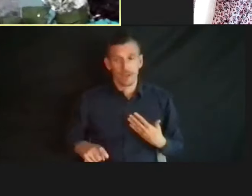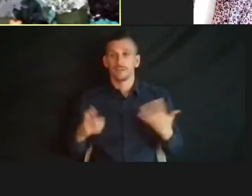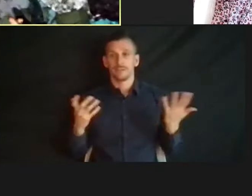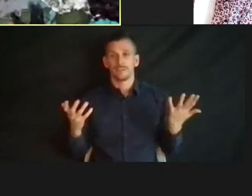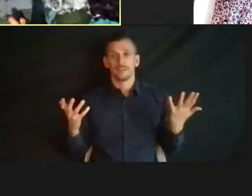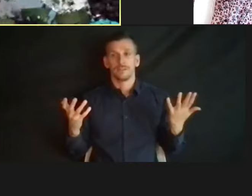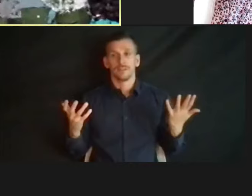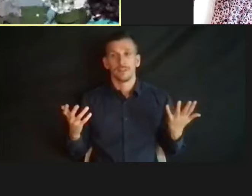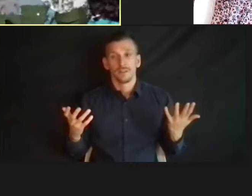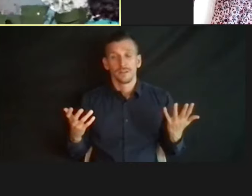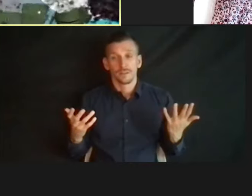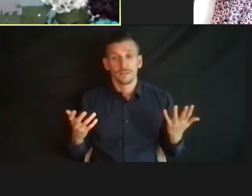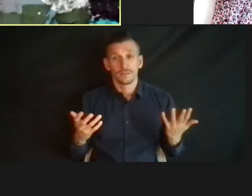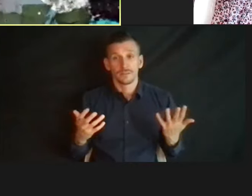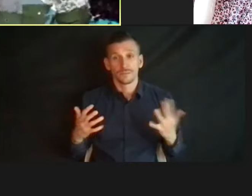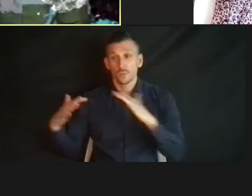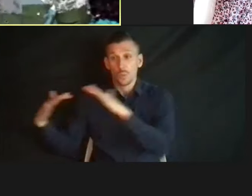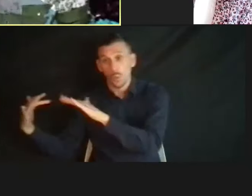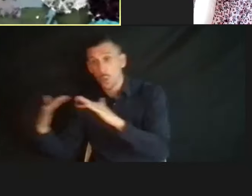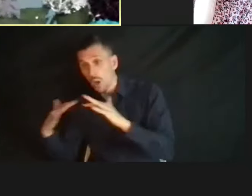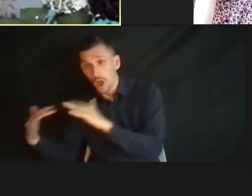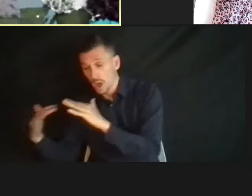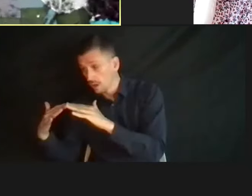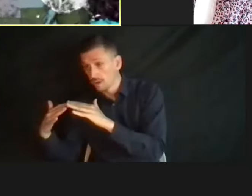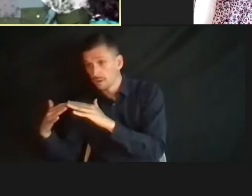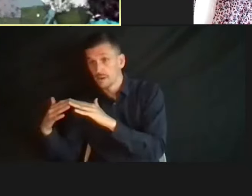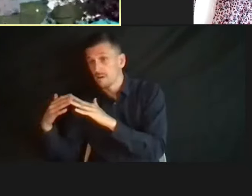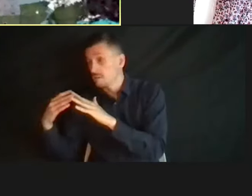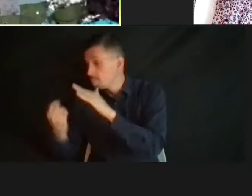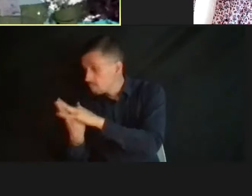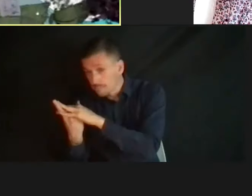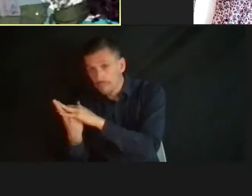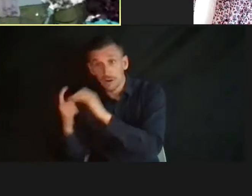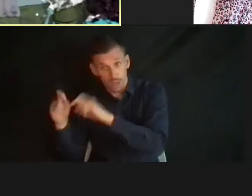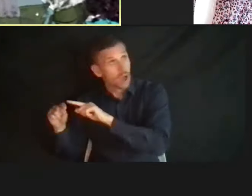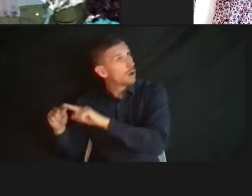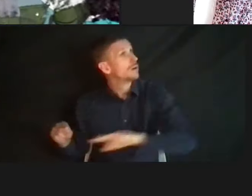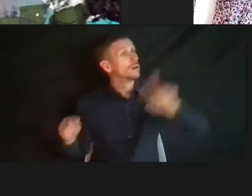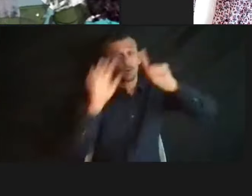so we need to support climate change prior before it happens. Thank you so much. [Srujani Shrawne] Thank you.